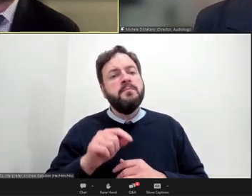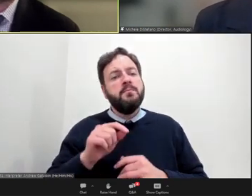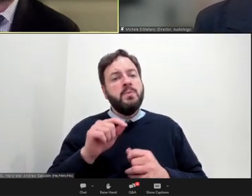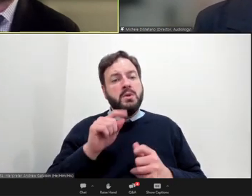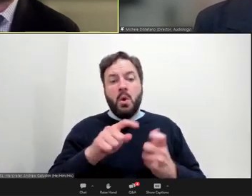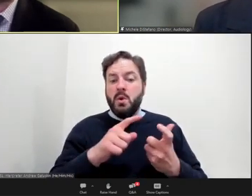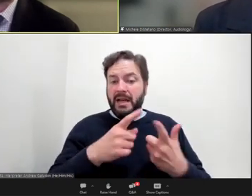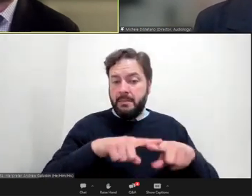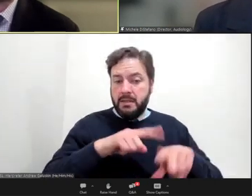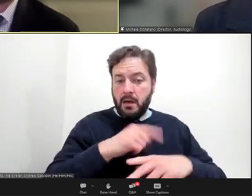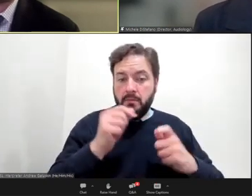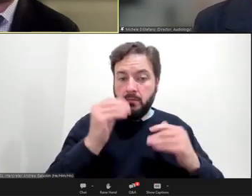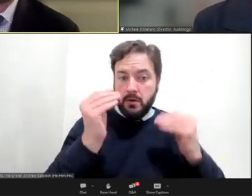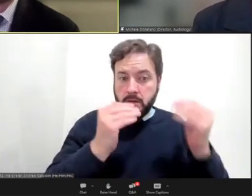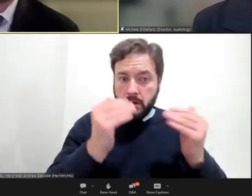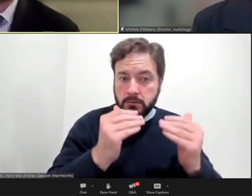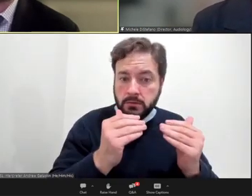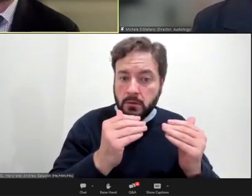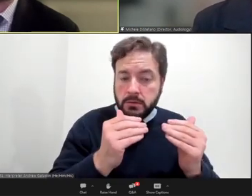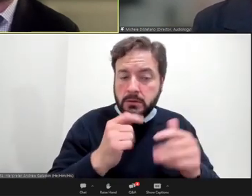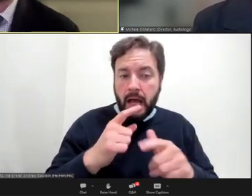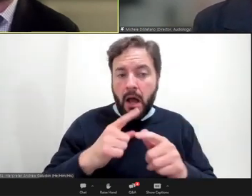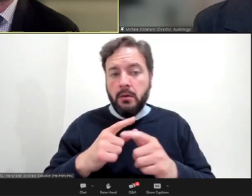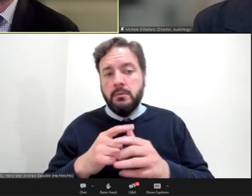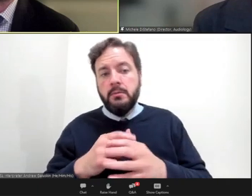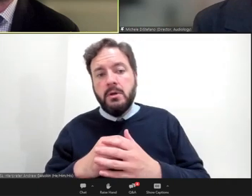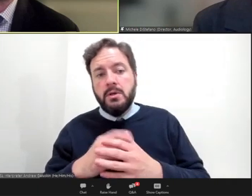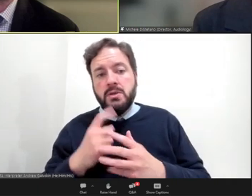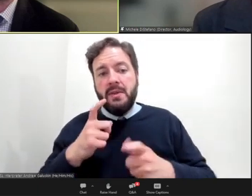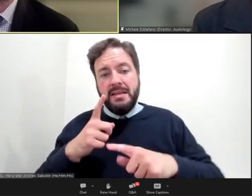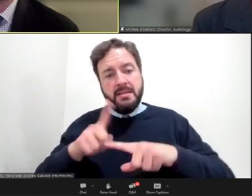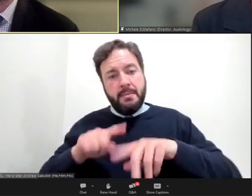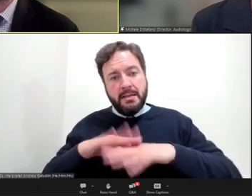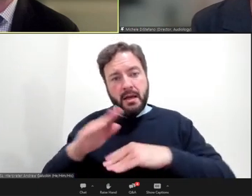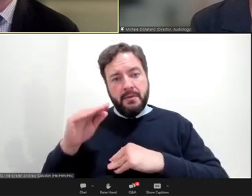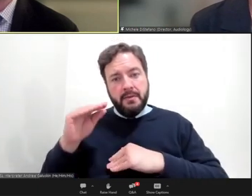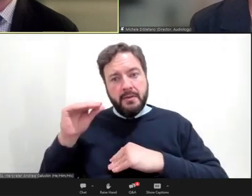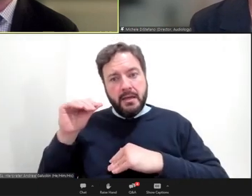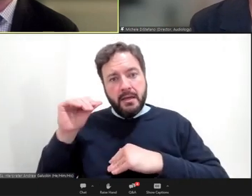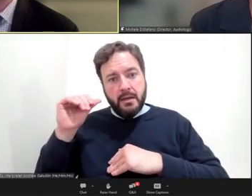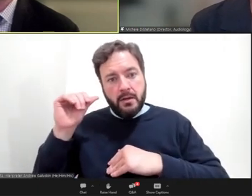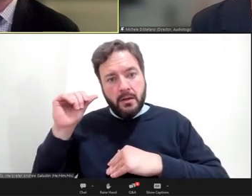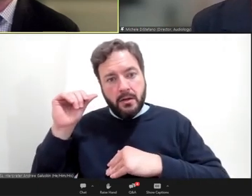this is a discussion with the audiologist, in terms of what the level of hearing loss is. And what's gonna be the most appropriate